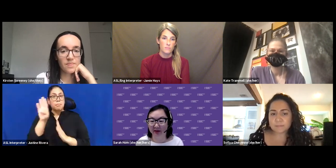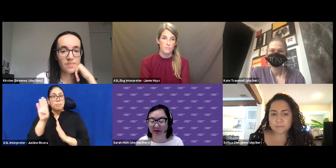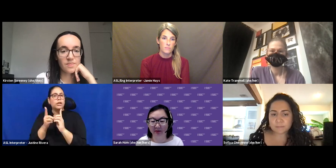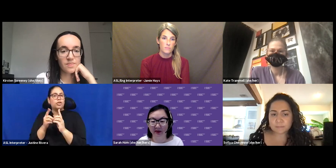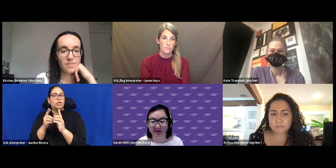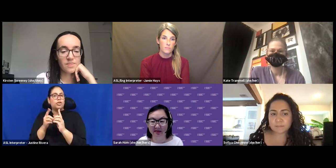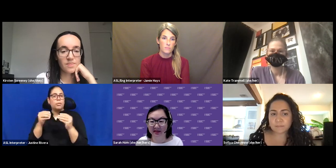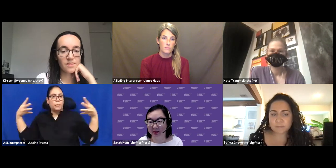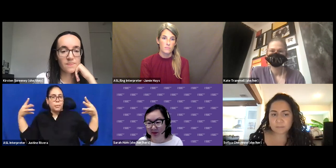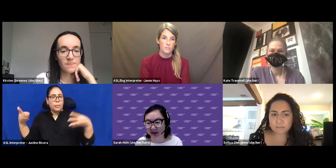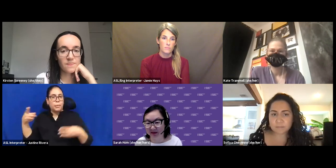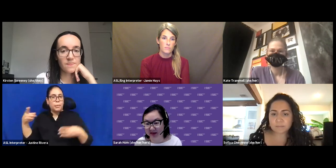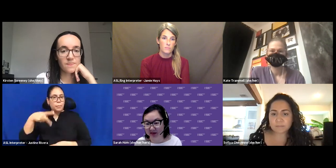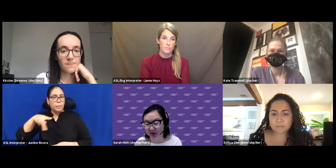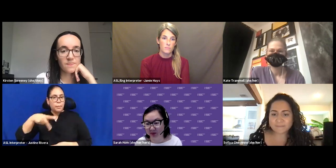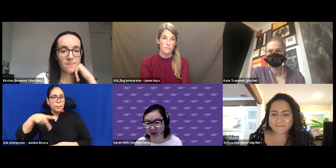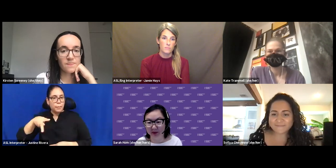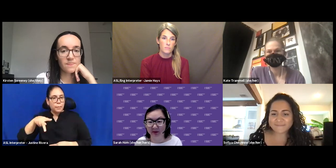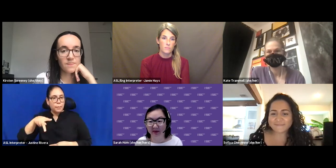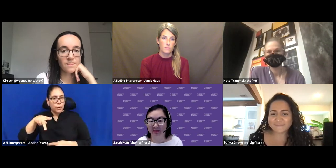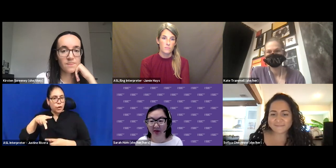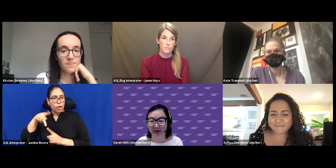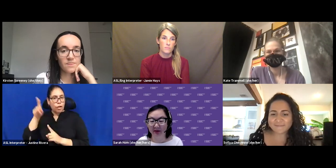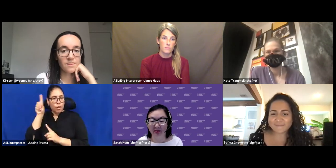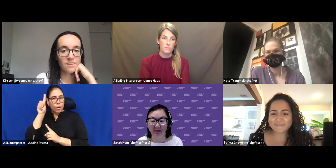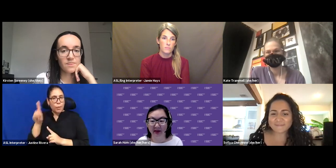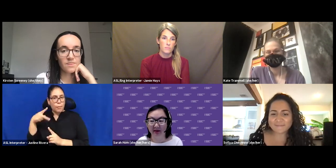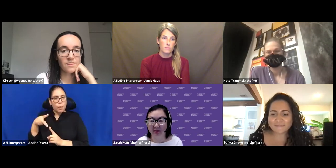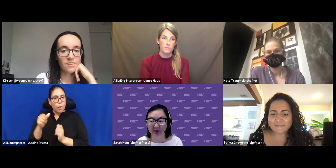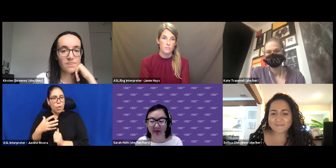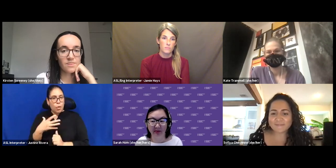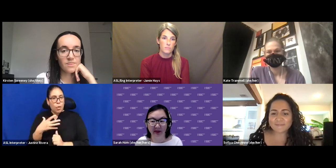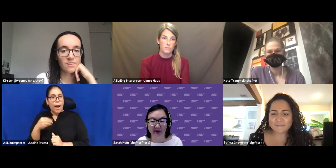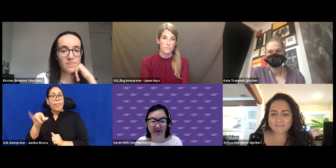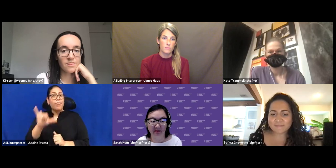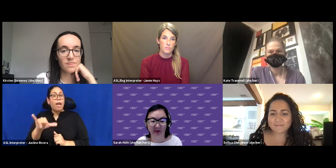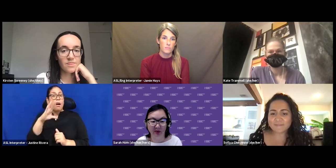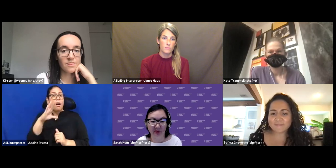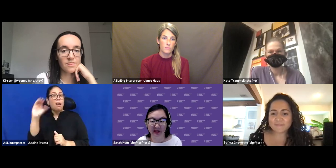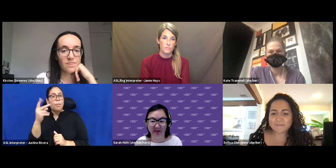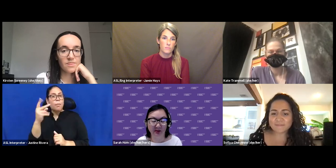Theatre Company's step and repeat, so it's just purple with Roundabout Theatre Company and our logo repeated multiple times